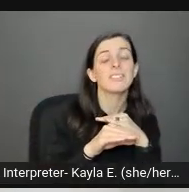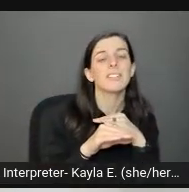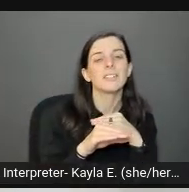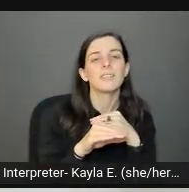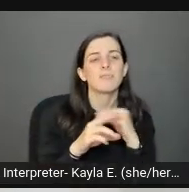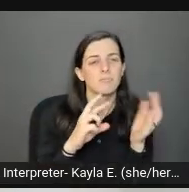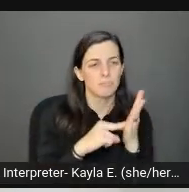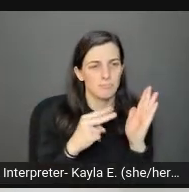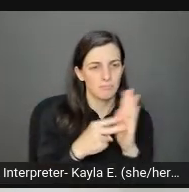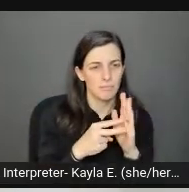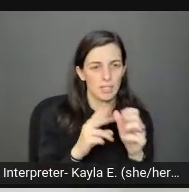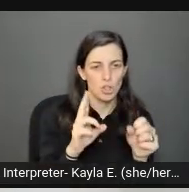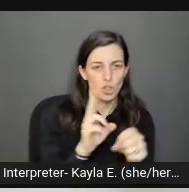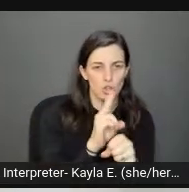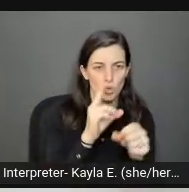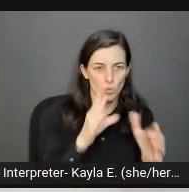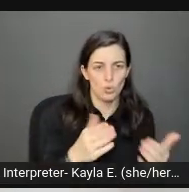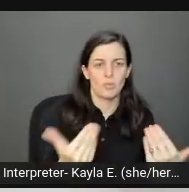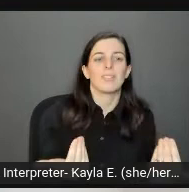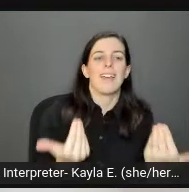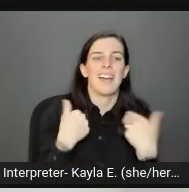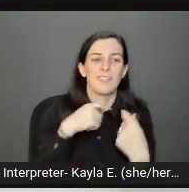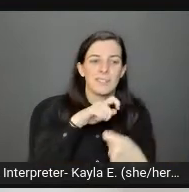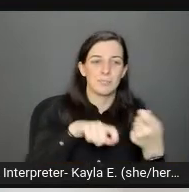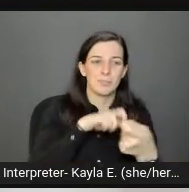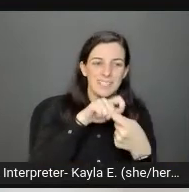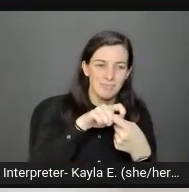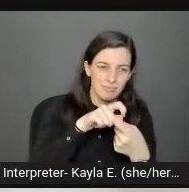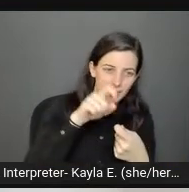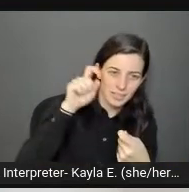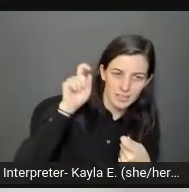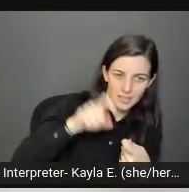that have specific needs or-- I'm losing the word.